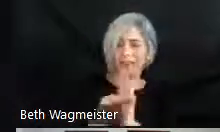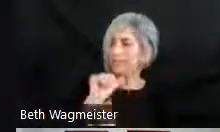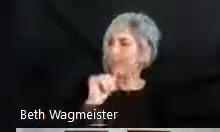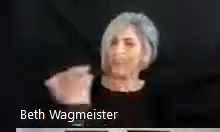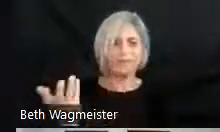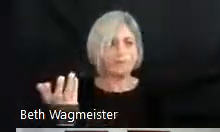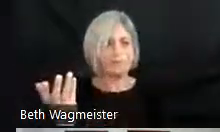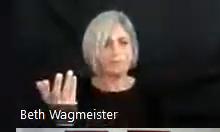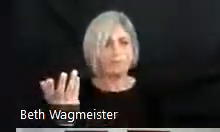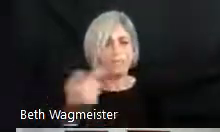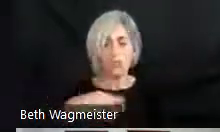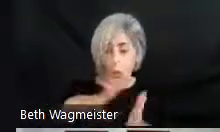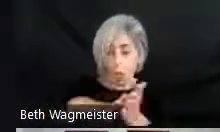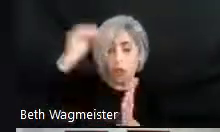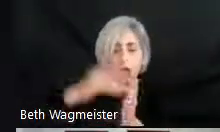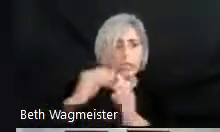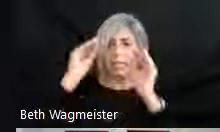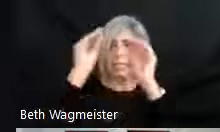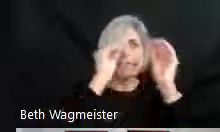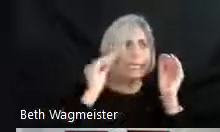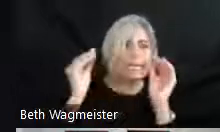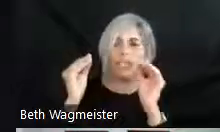So by going out and learning and teaching little cues like this we can start to build